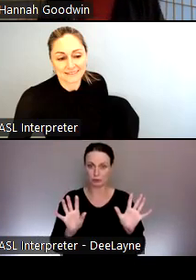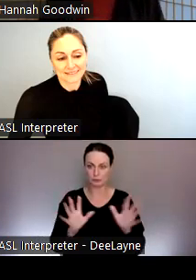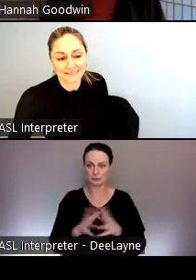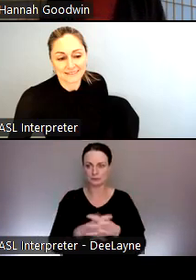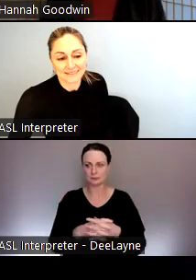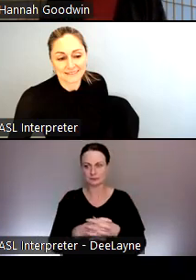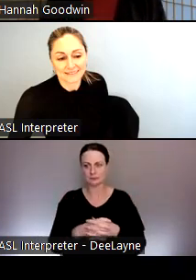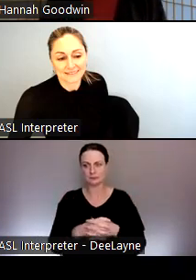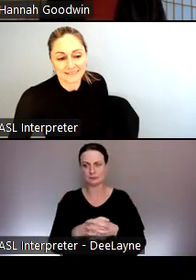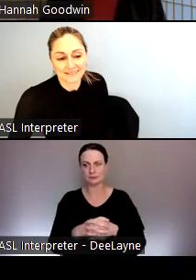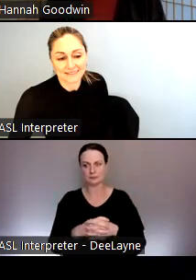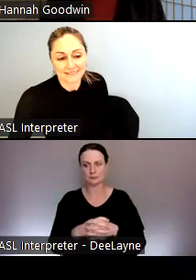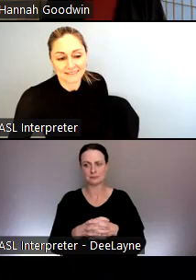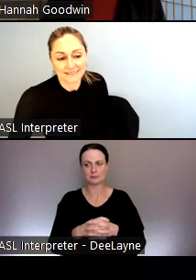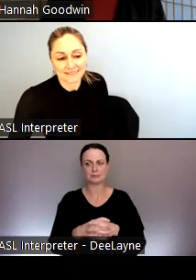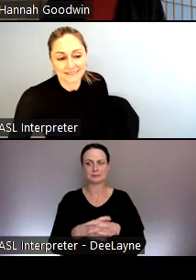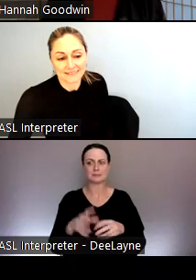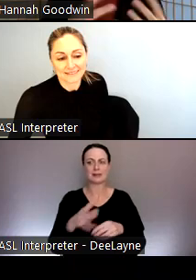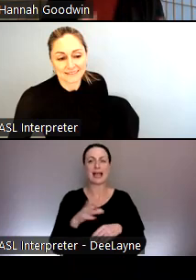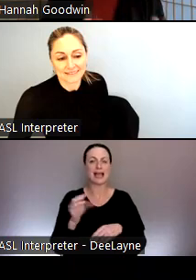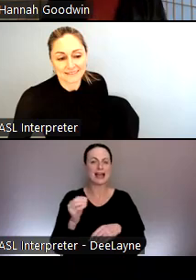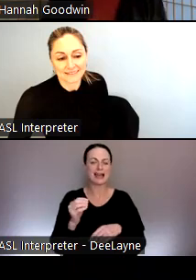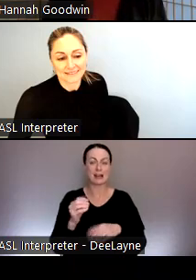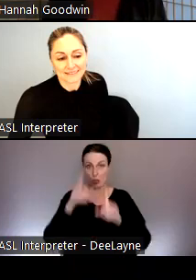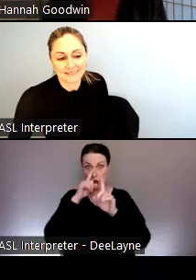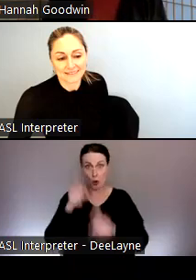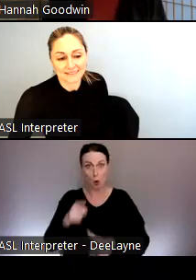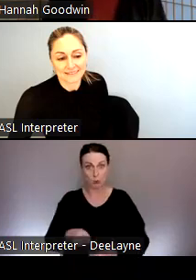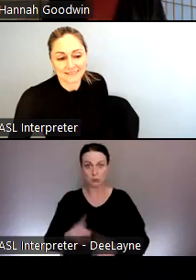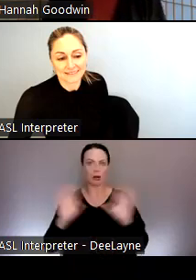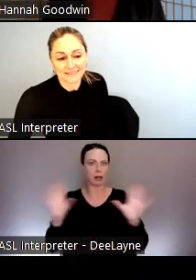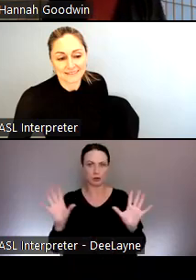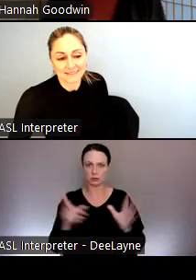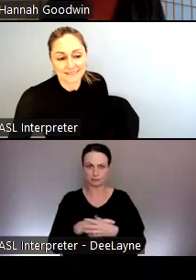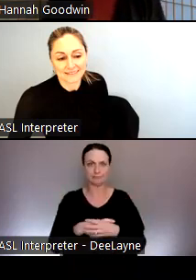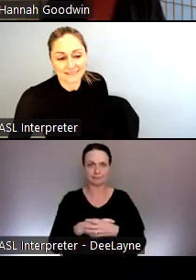and that the outline, the goals are very clear and that the outline